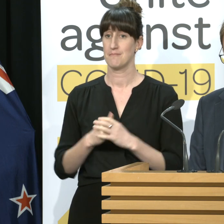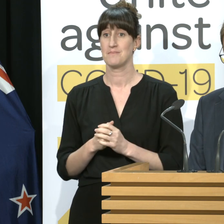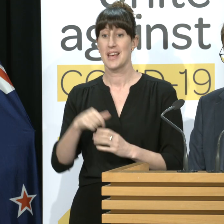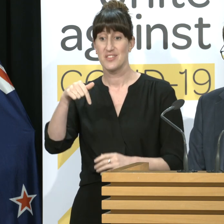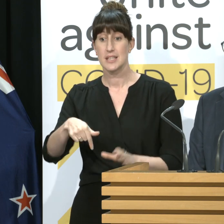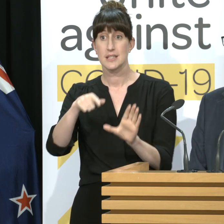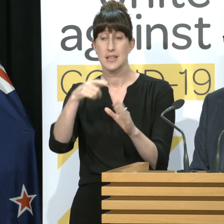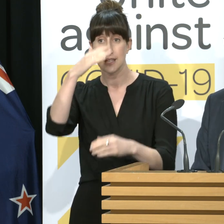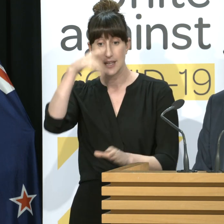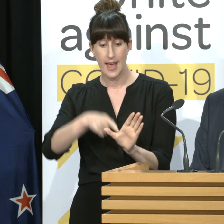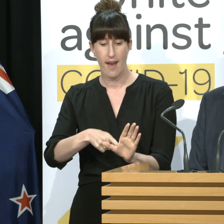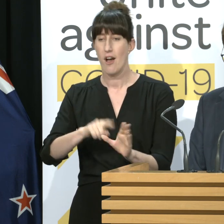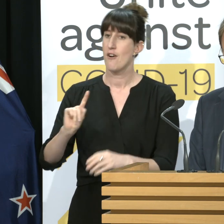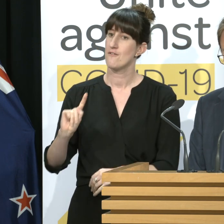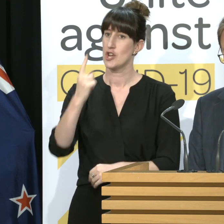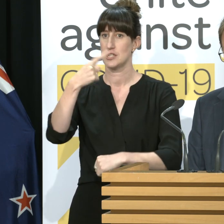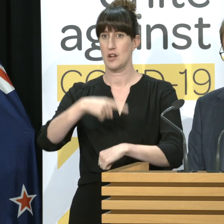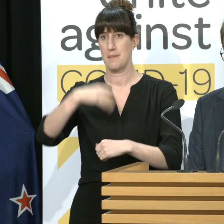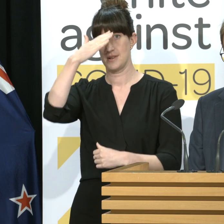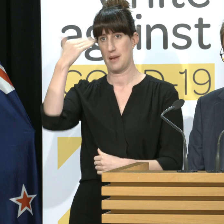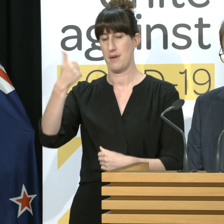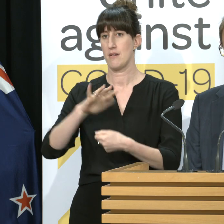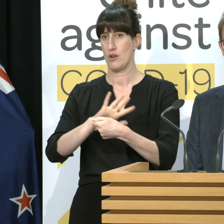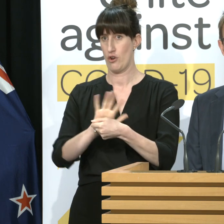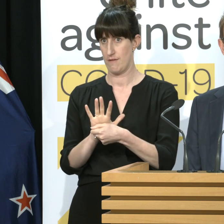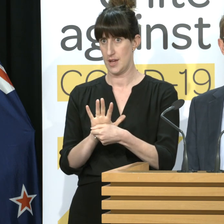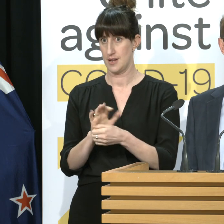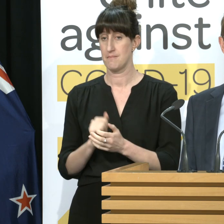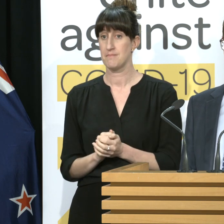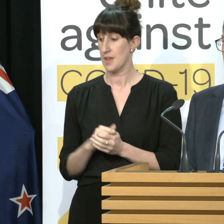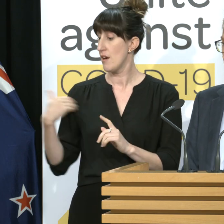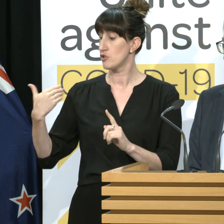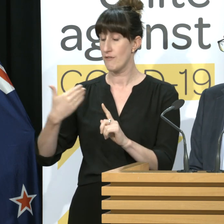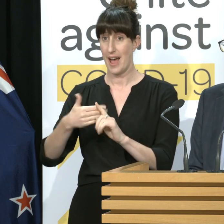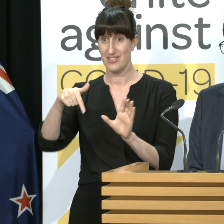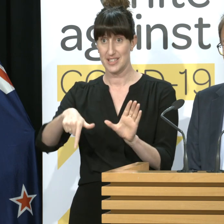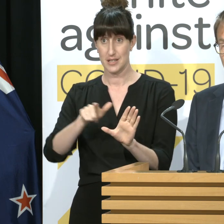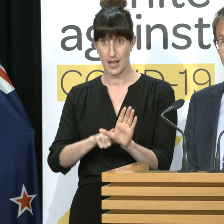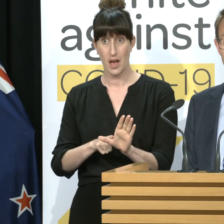There's no doubt we have done well as a country this year. And to use a cricketing analogy, we